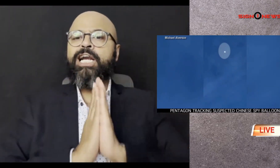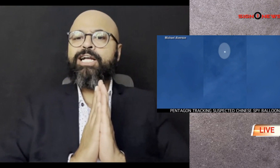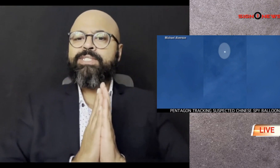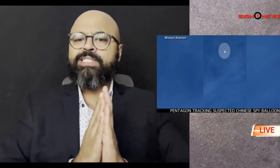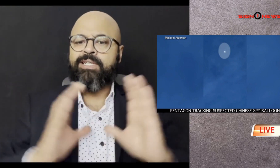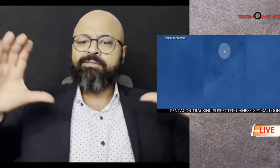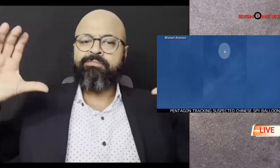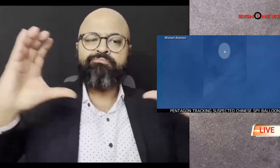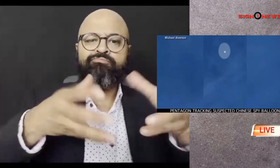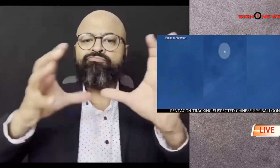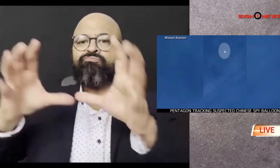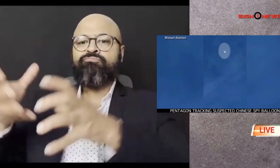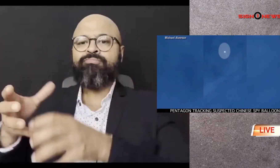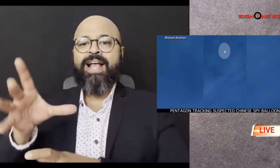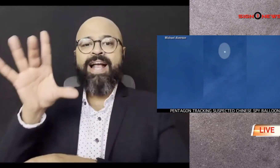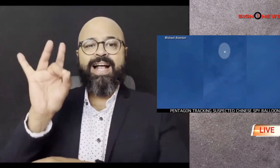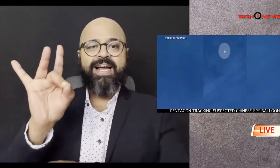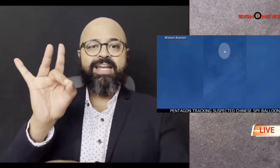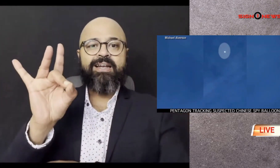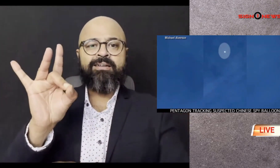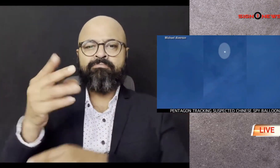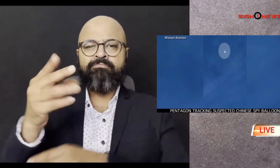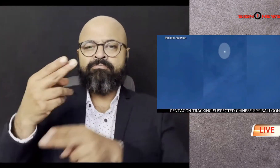He's requesting a gang of eight briefing.